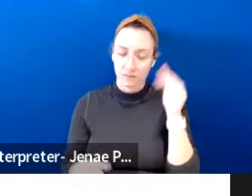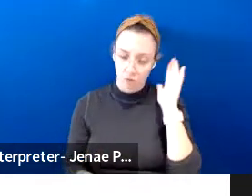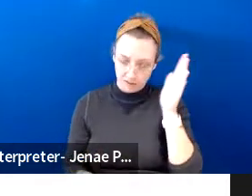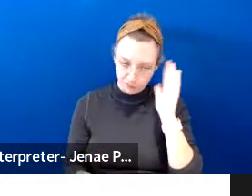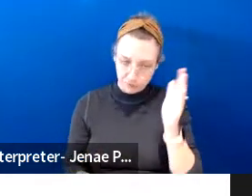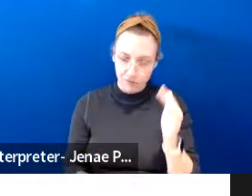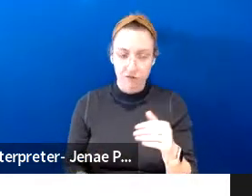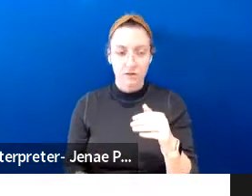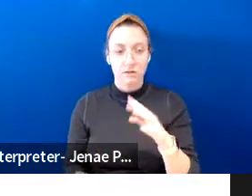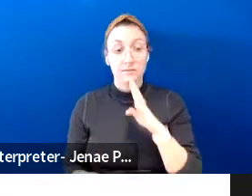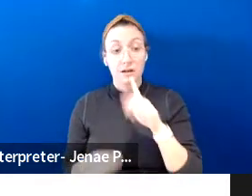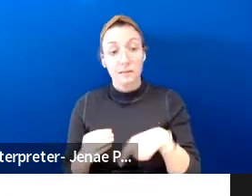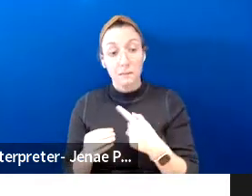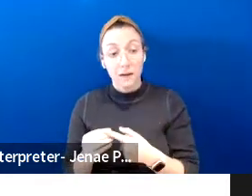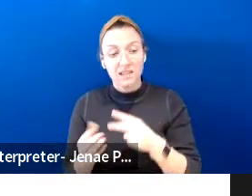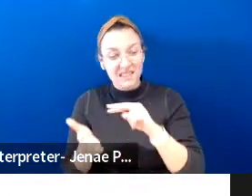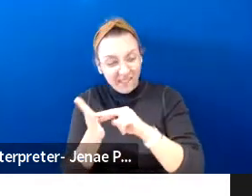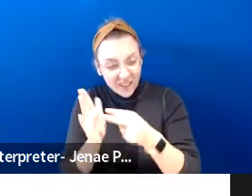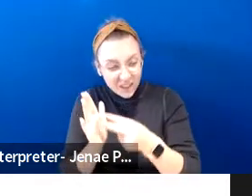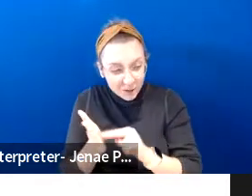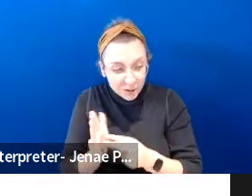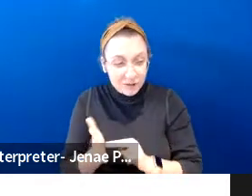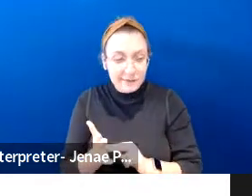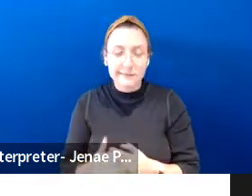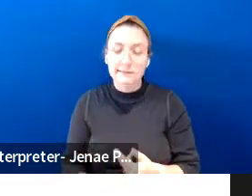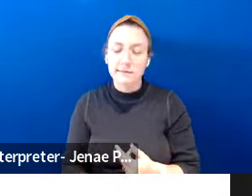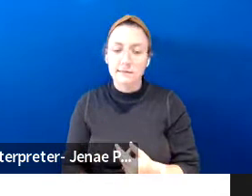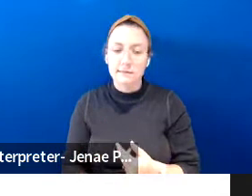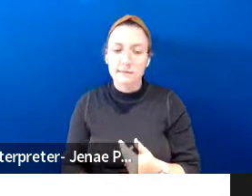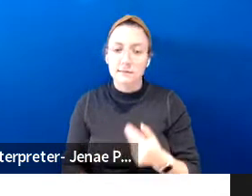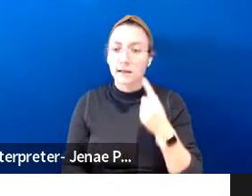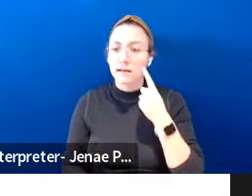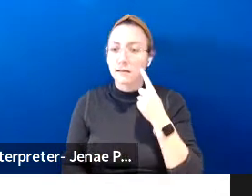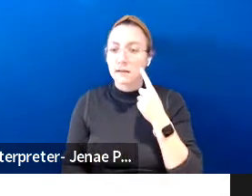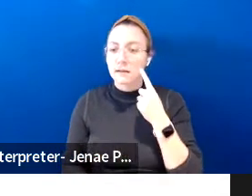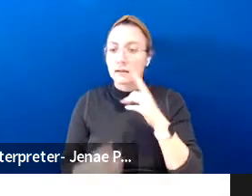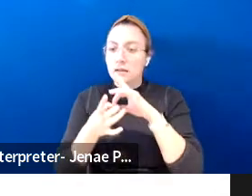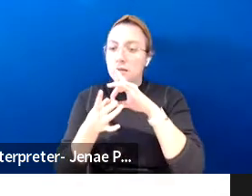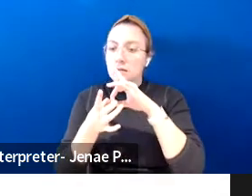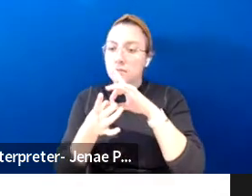Let's talk about a little bit of definitions excuse me, around around hope.